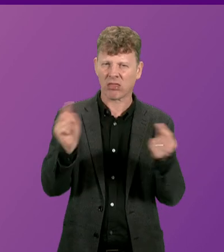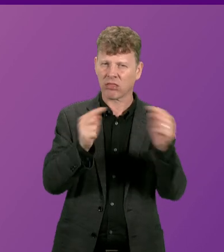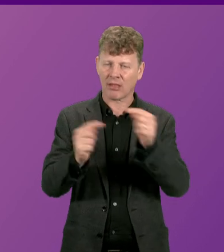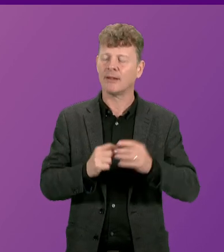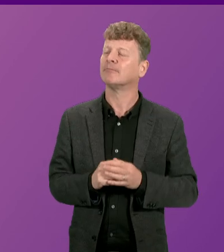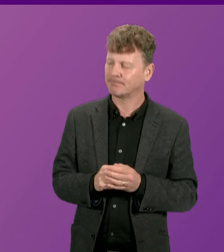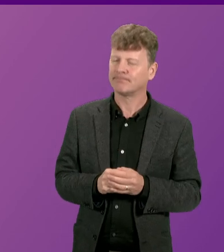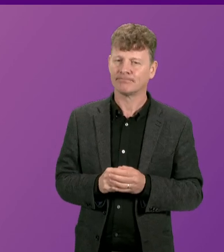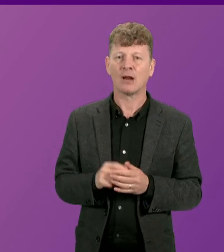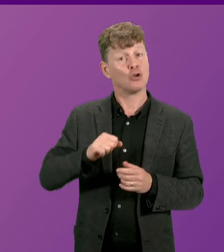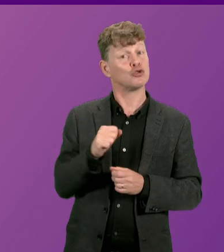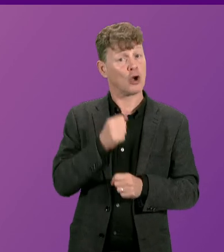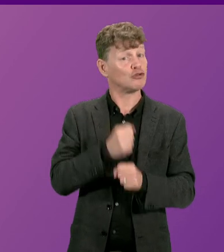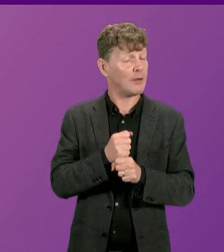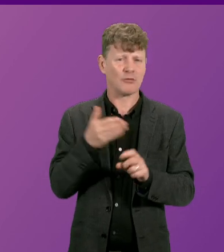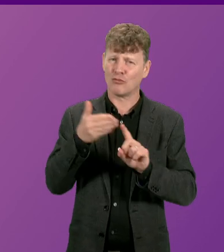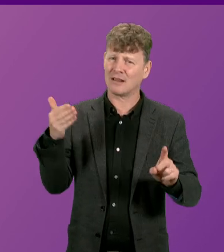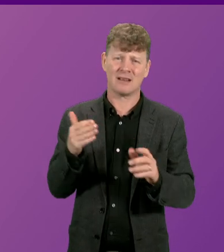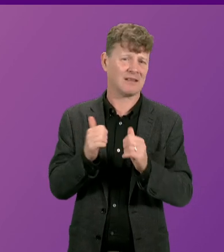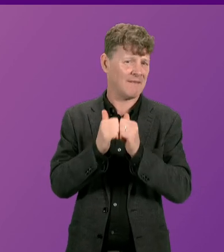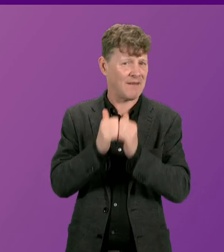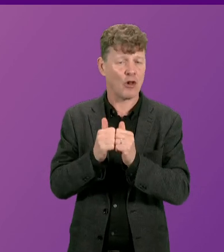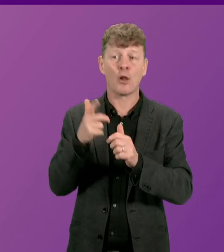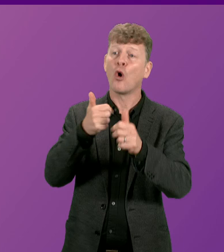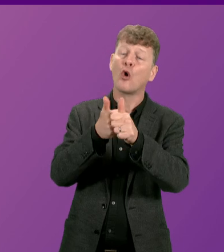The Scottish Government recognises the valuable role that corporate and philanthropic giving